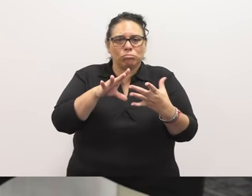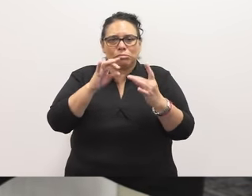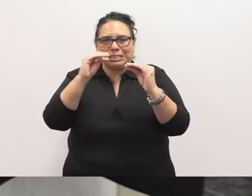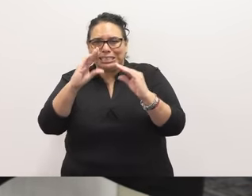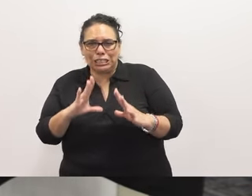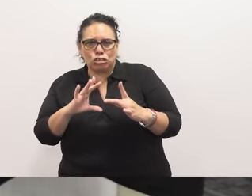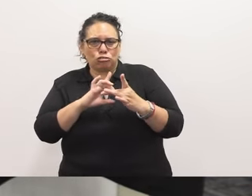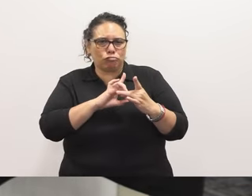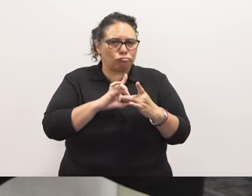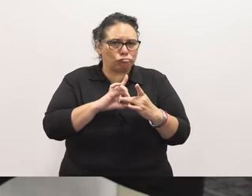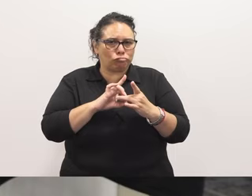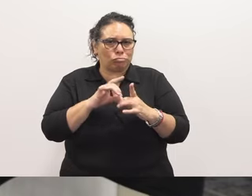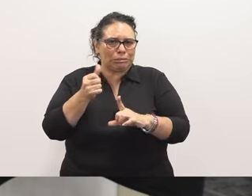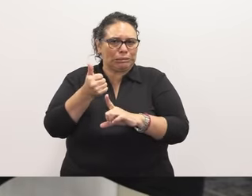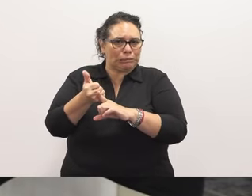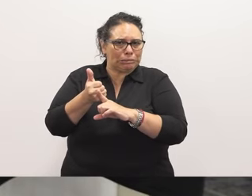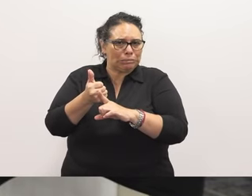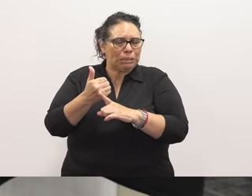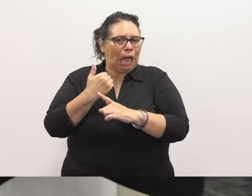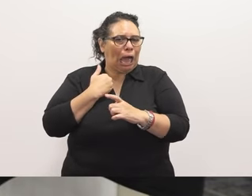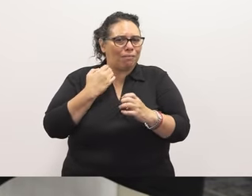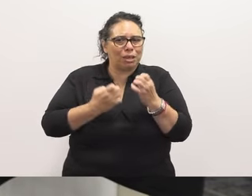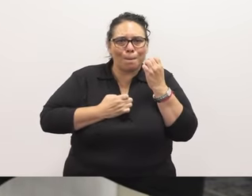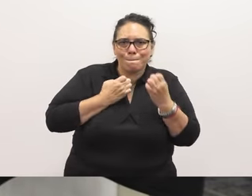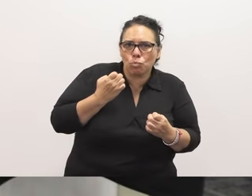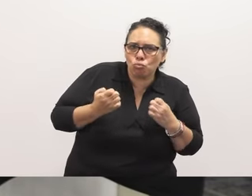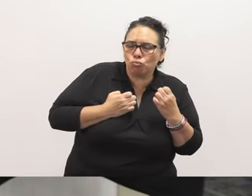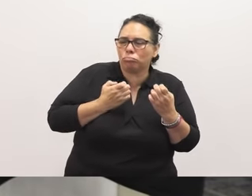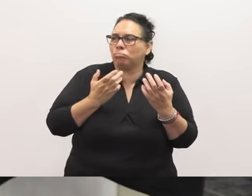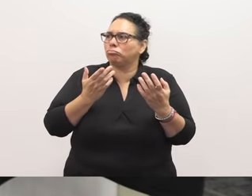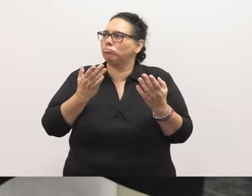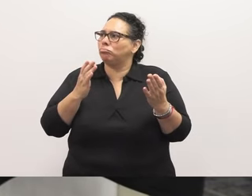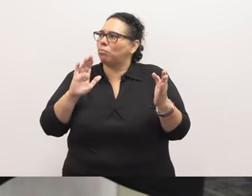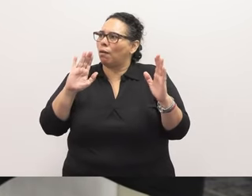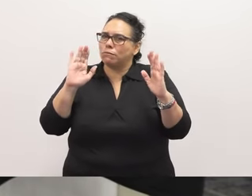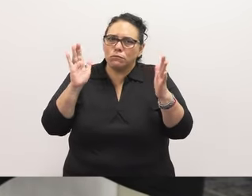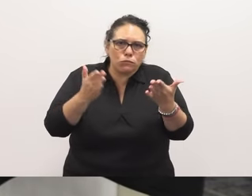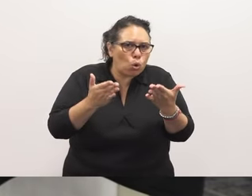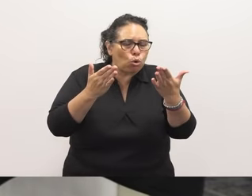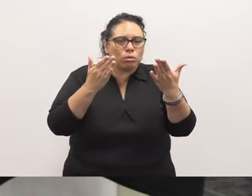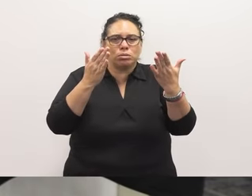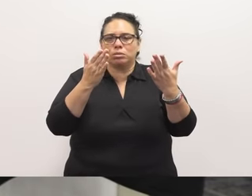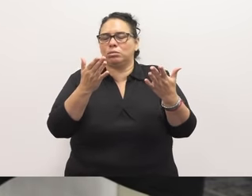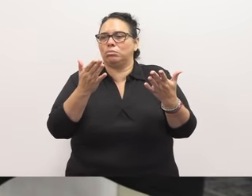They had emotion, a lot of focus. And each one of us had our own little,